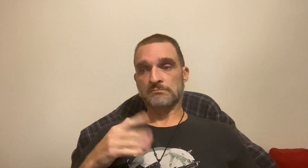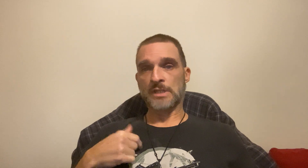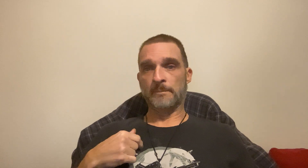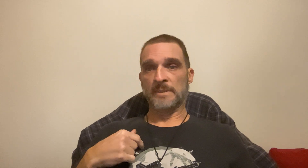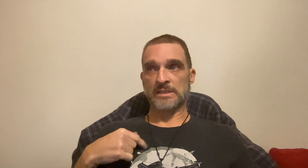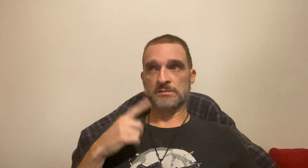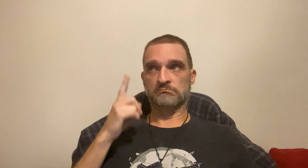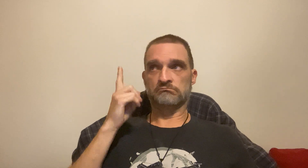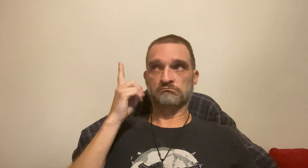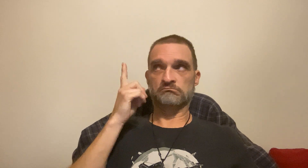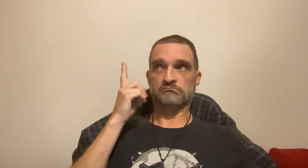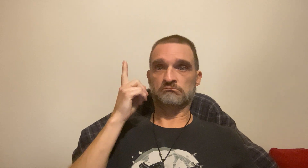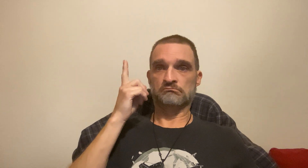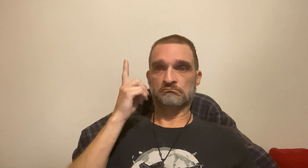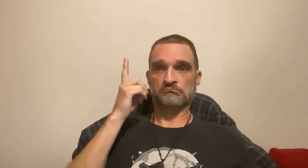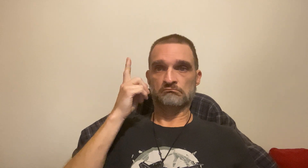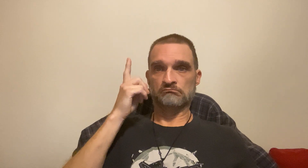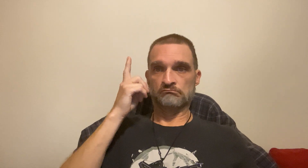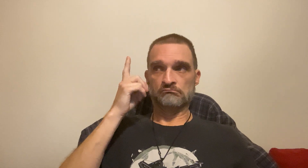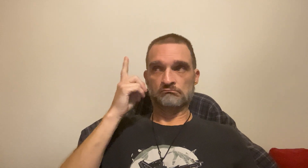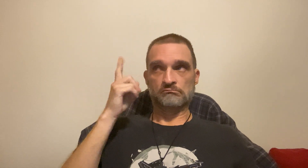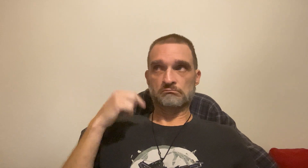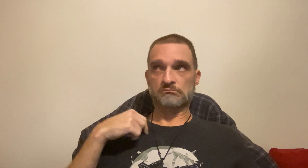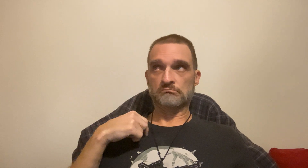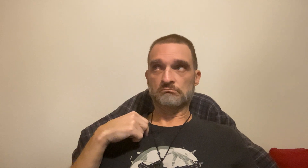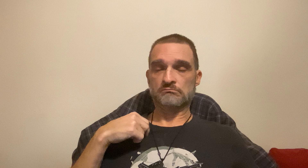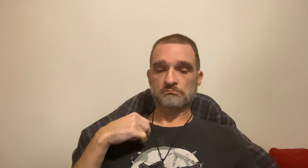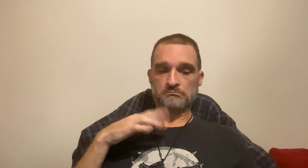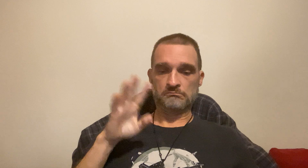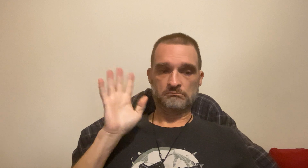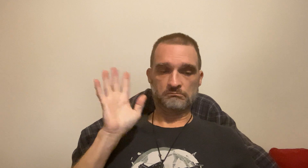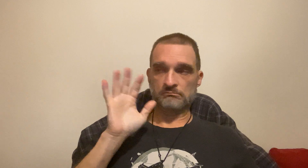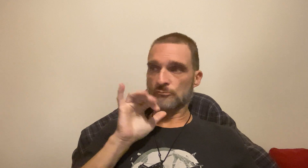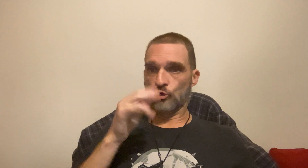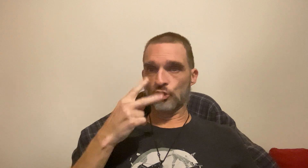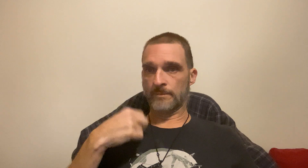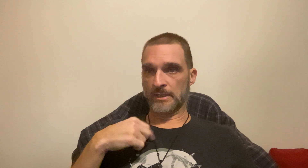I looked and he said, "It's not me. *points up to God* Don't